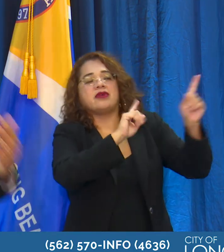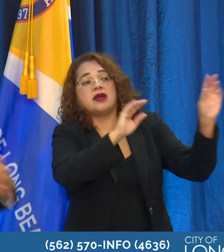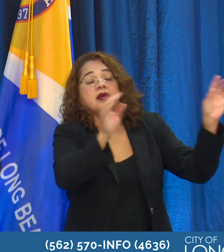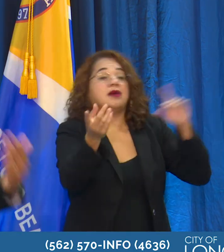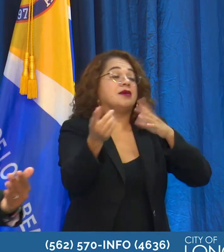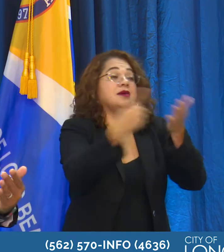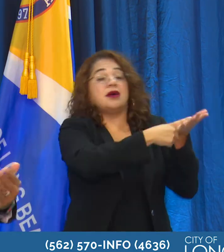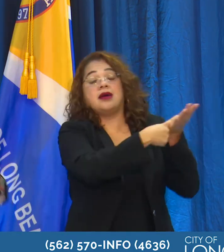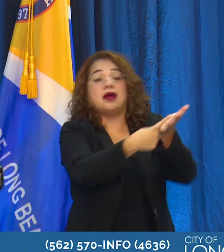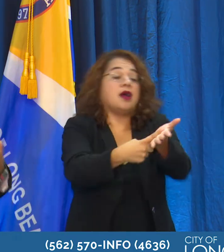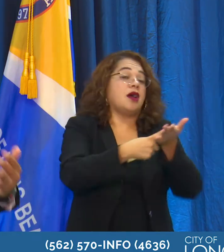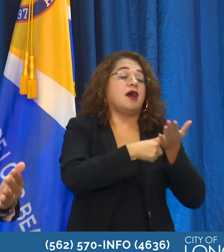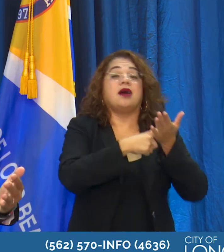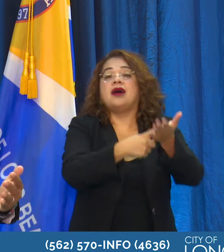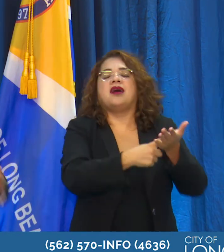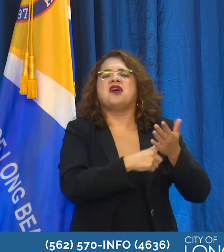is just simply untrue.